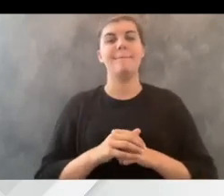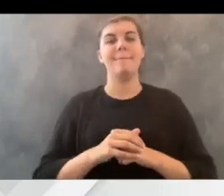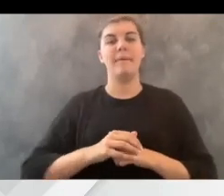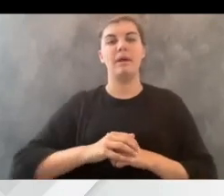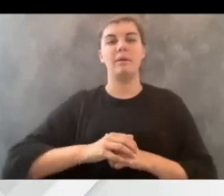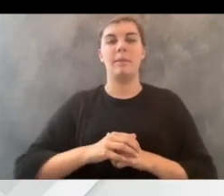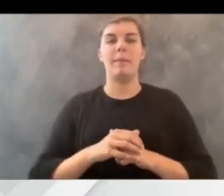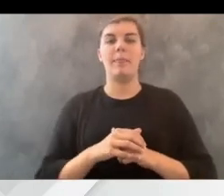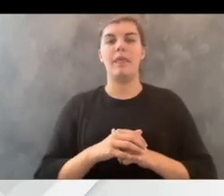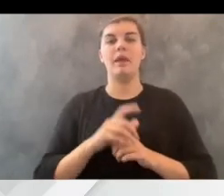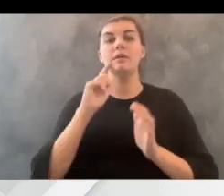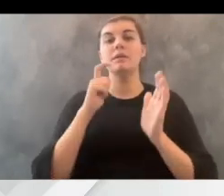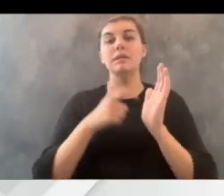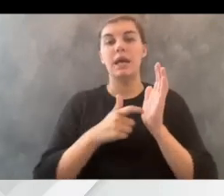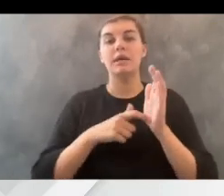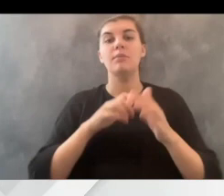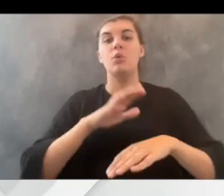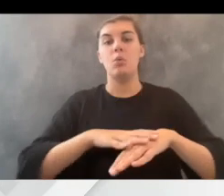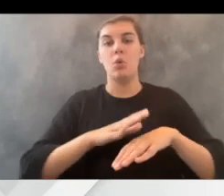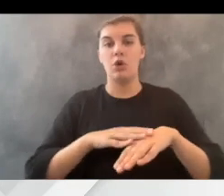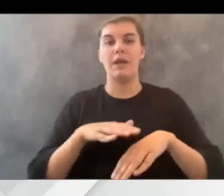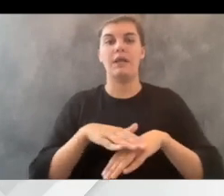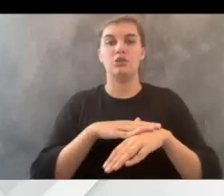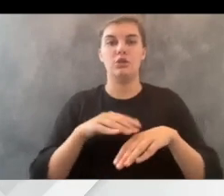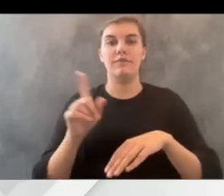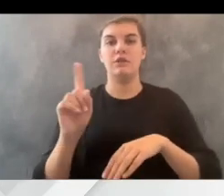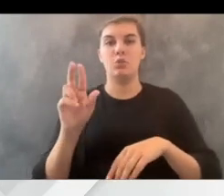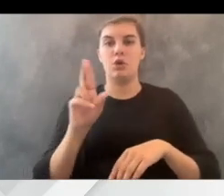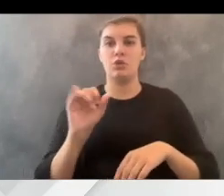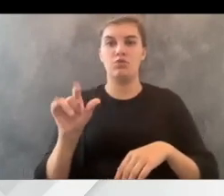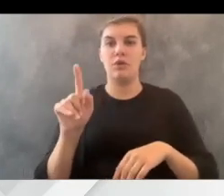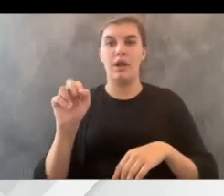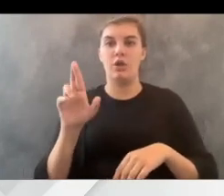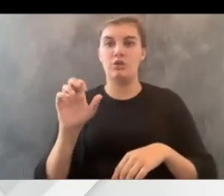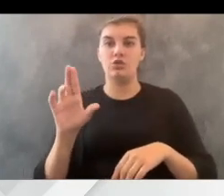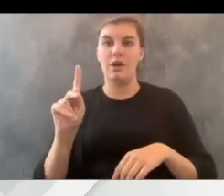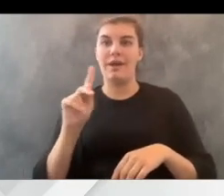Detectable warning surfaces where the rail track is shared with the vehicular way and